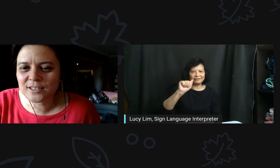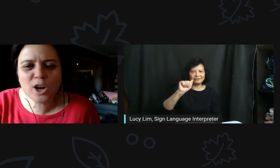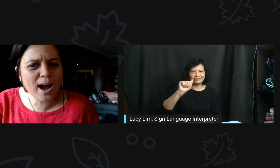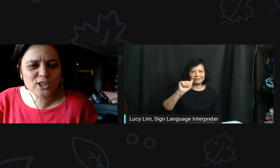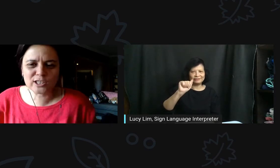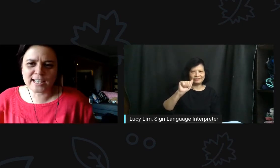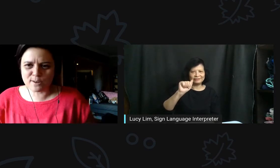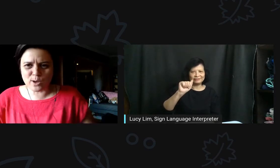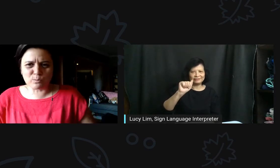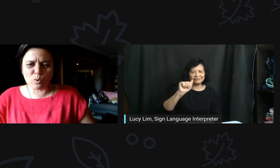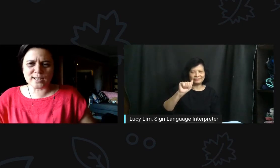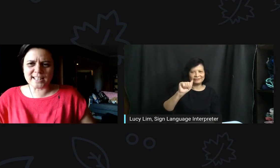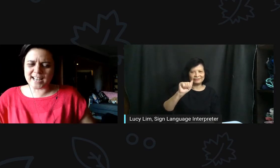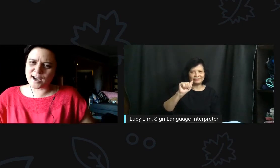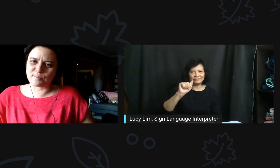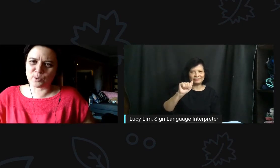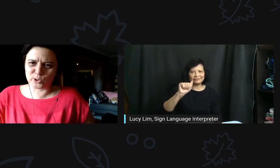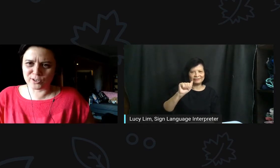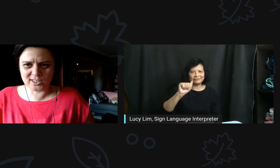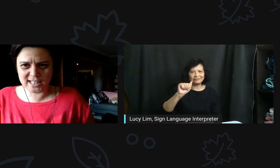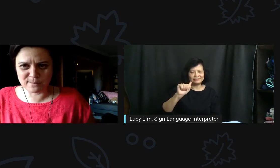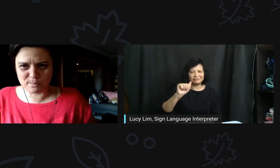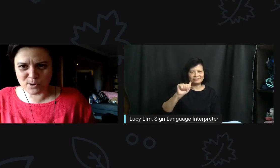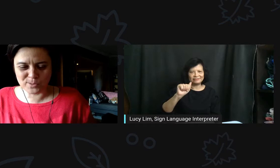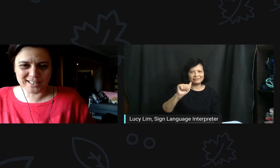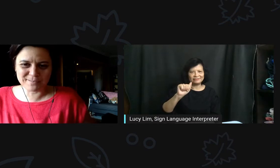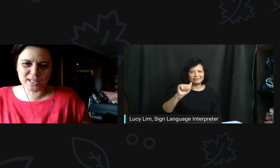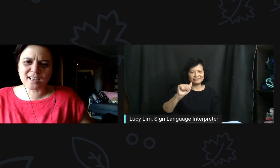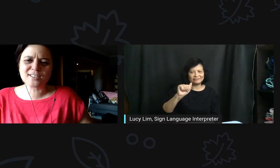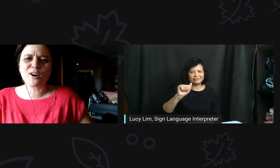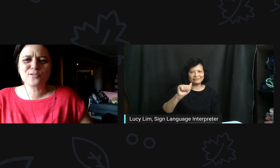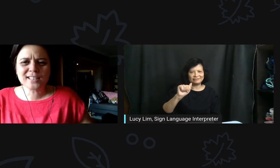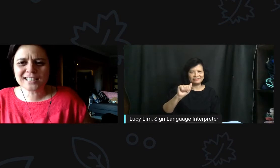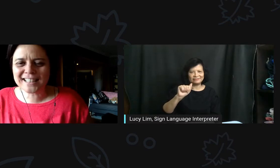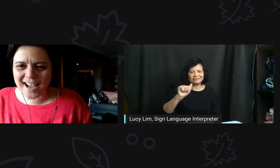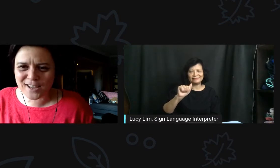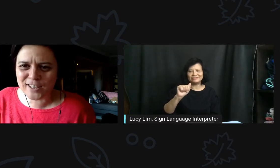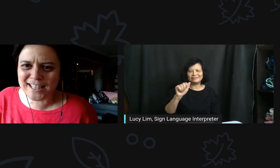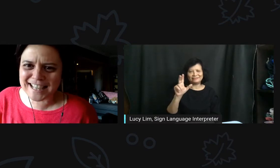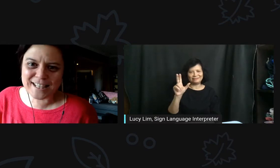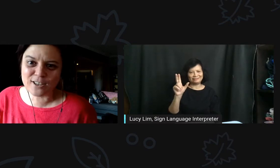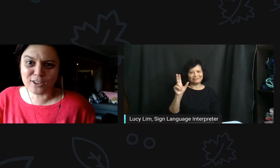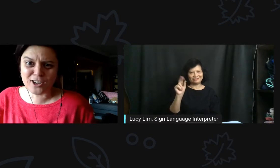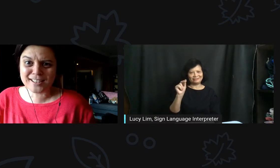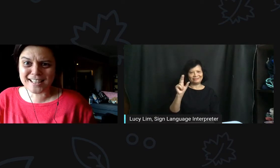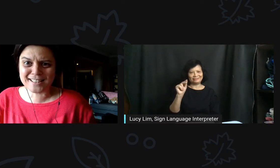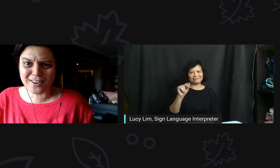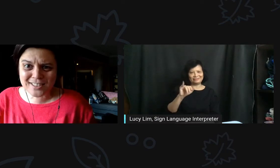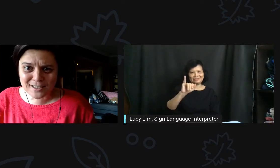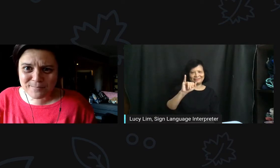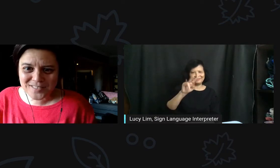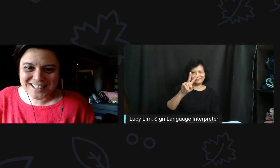No actually, it wasn't a 'potong stim' moment because obviously Ivan is just as awesome.